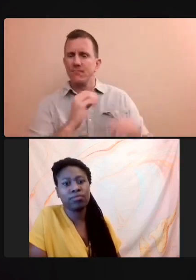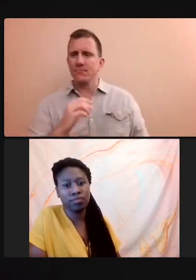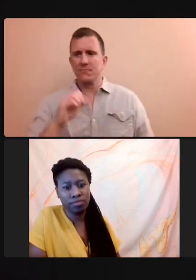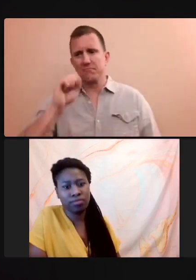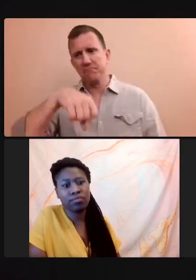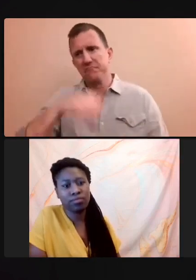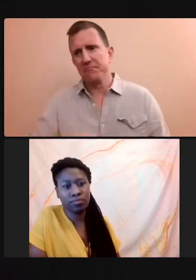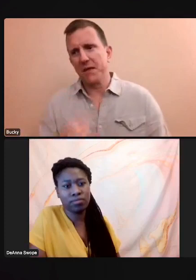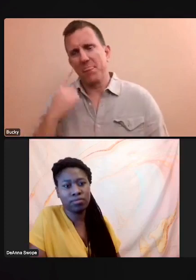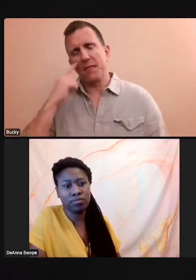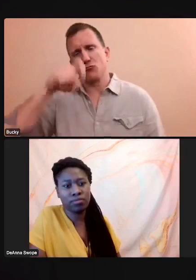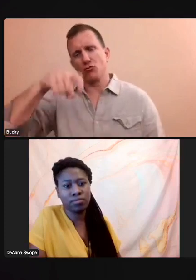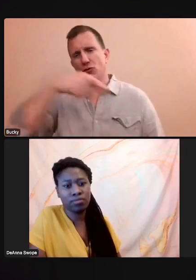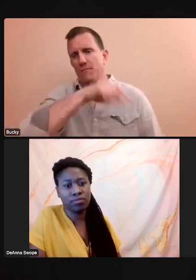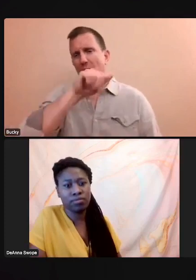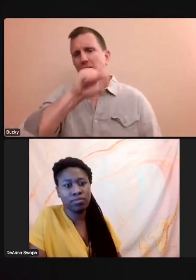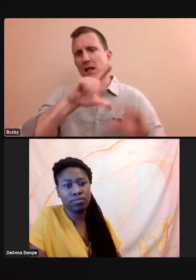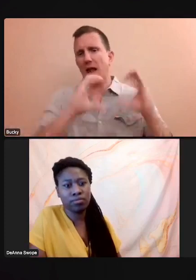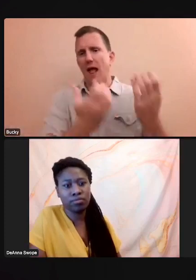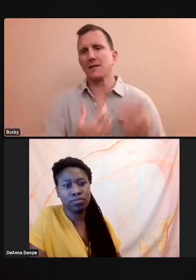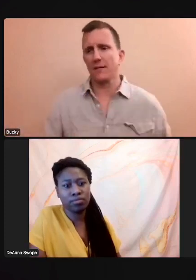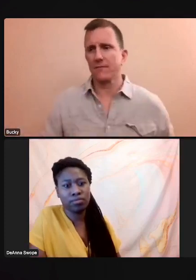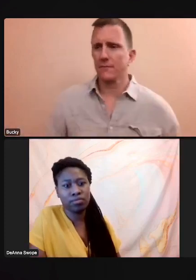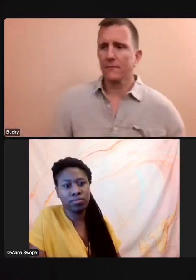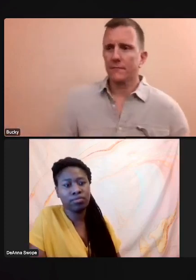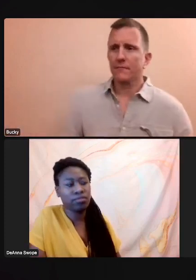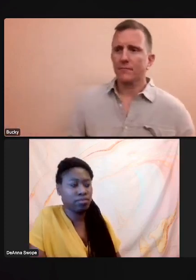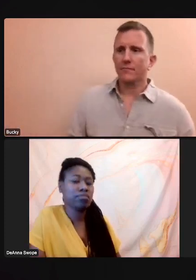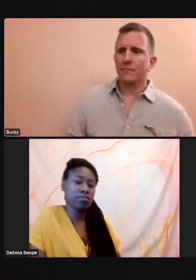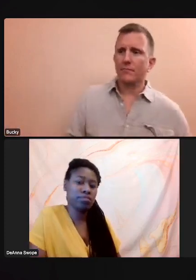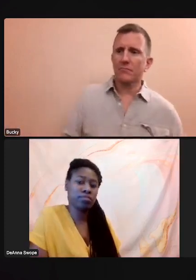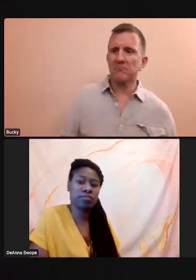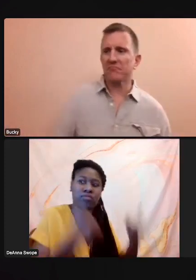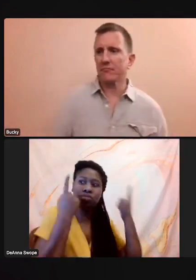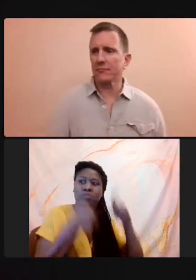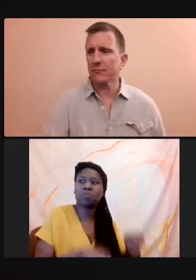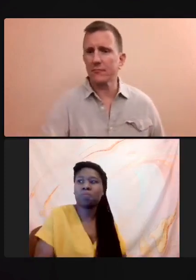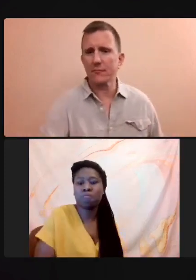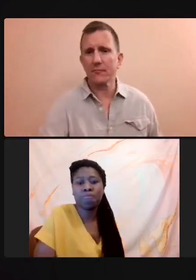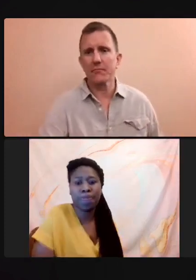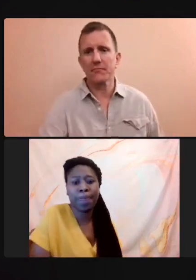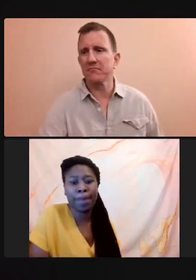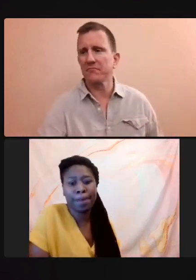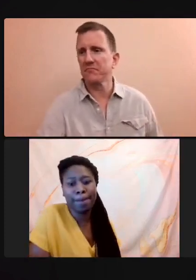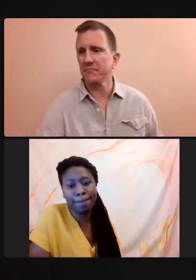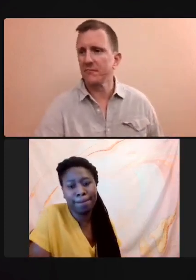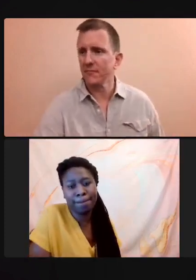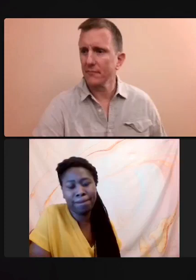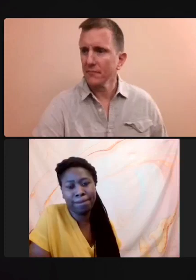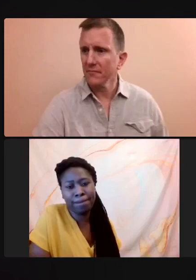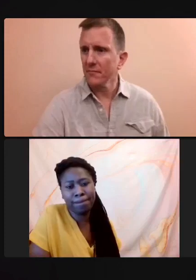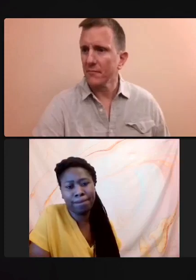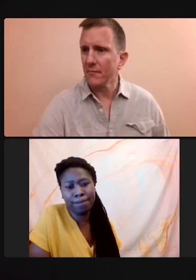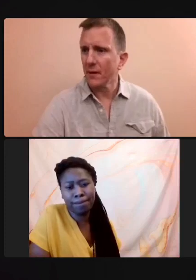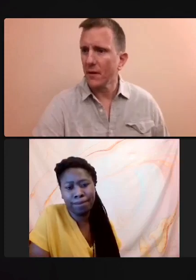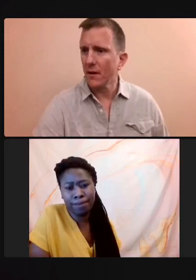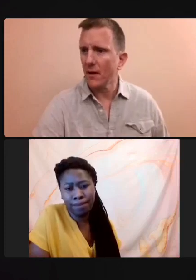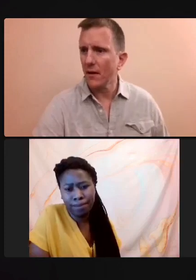You know, why wait until you're in those last few years when you're trying to do your practicum and get close to graduation, that that's